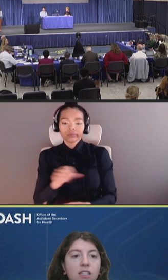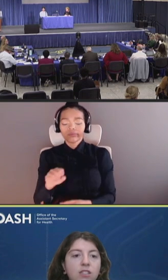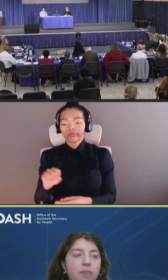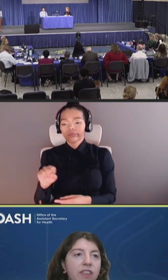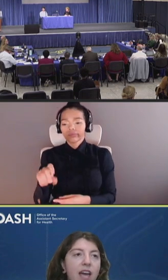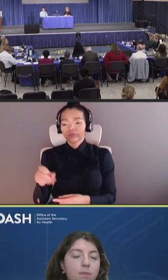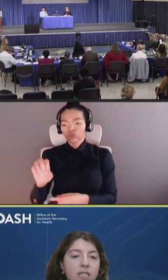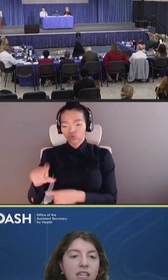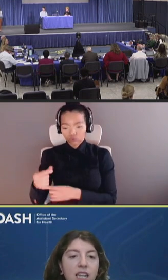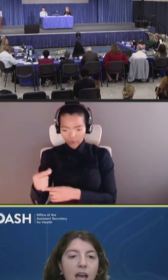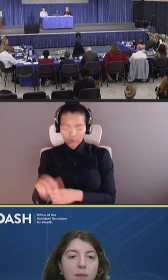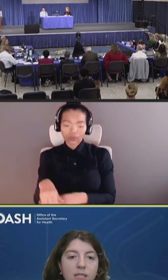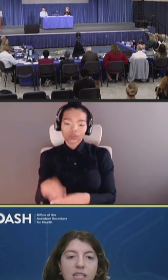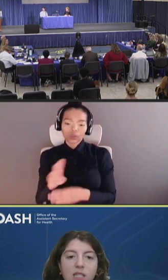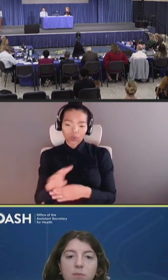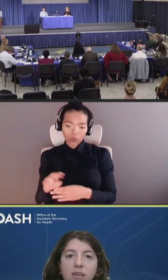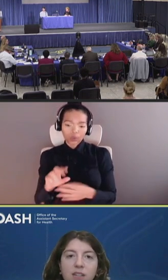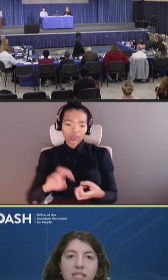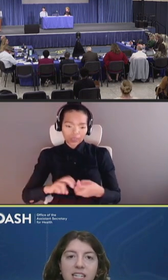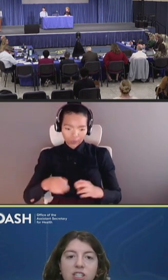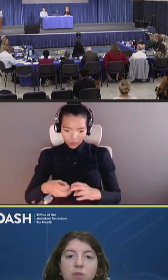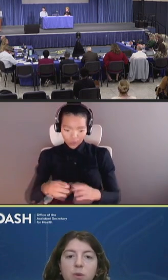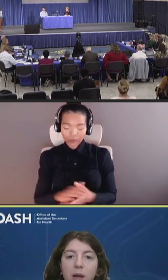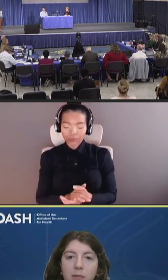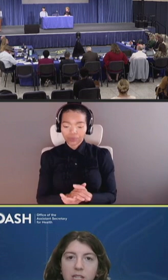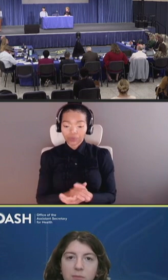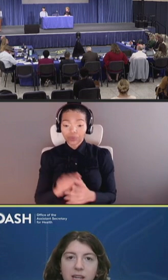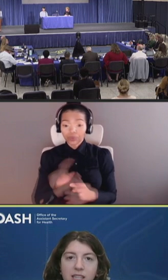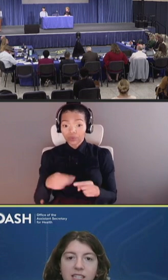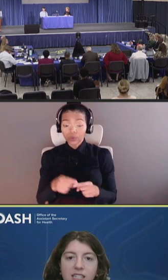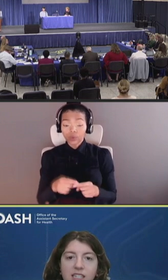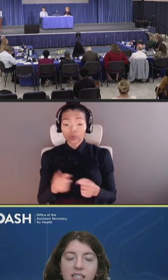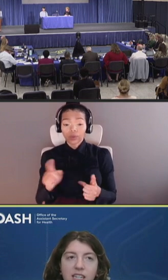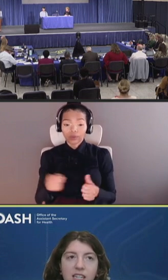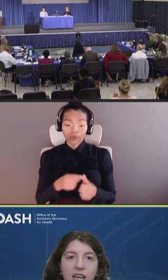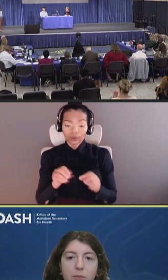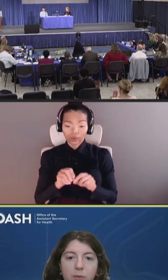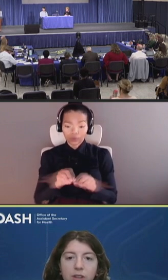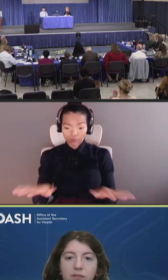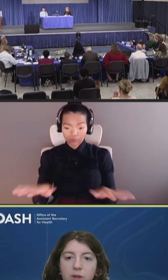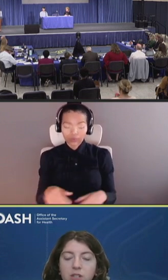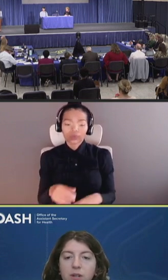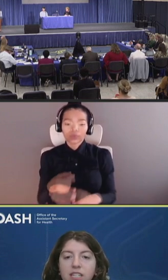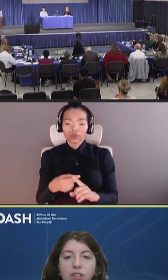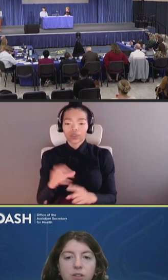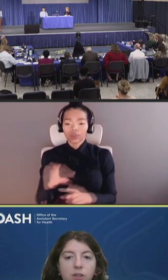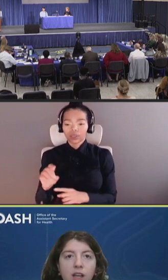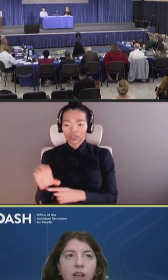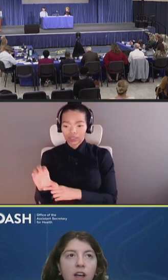So, when the updated hepatitis B recommendations were published by the CDC in April of 2022,